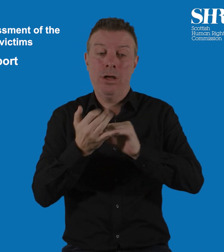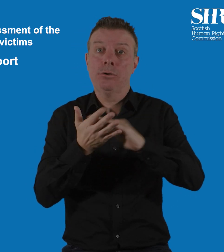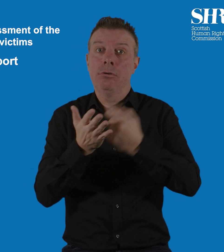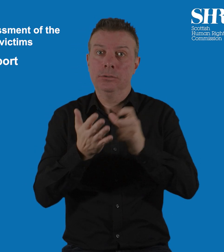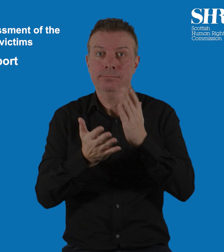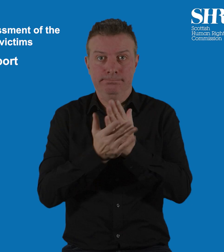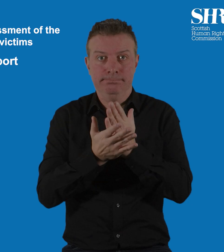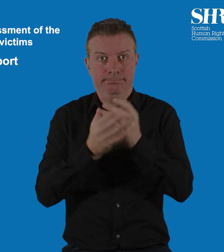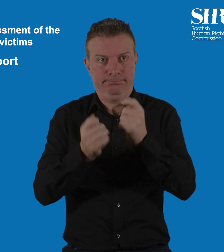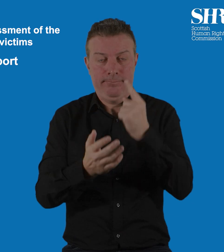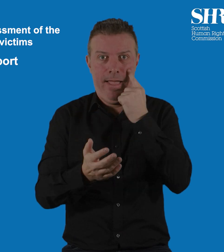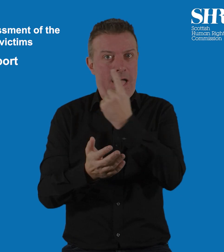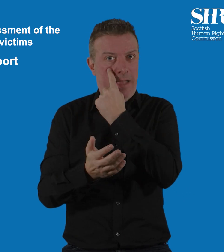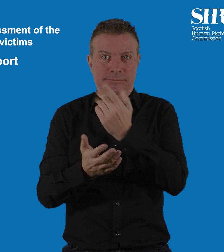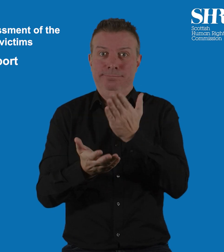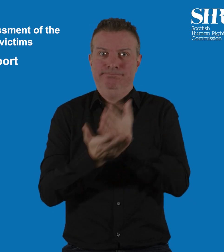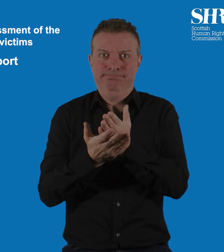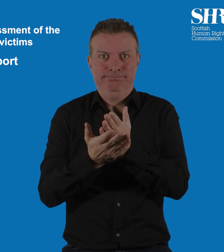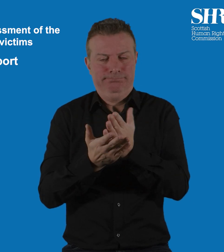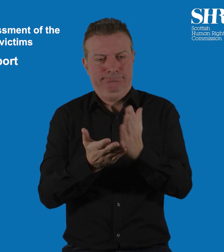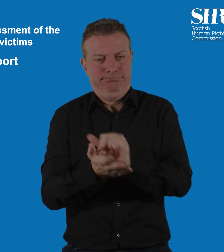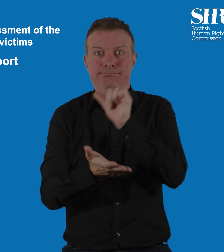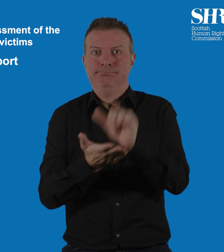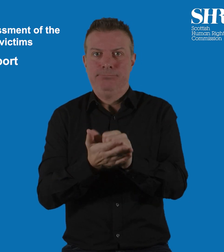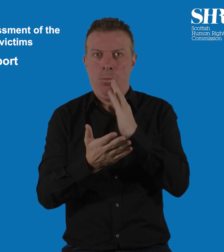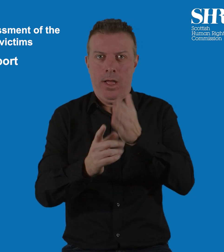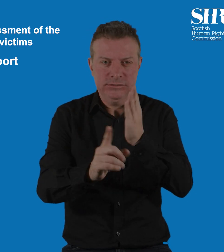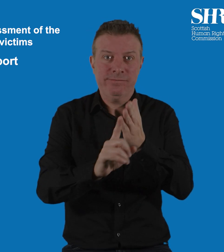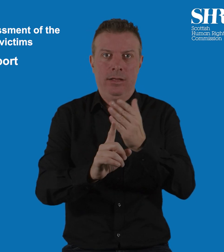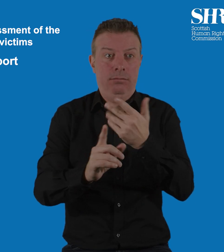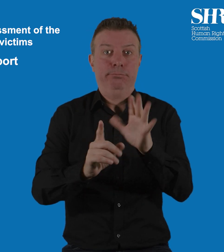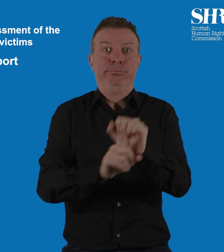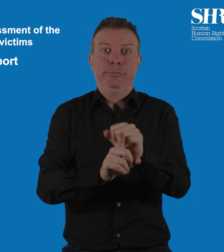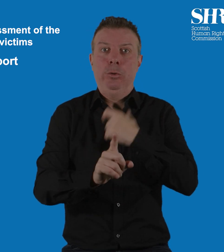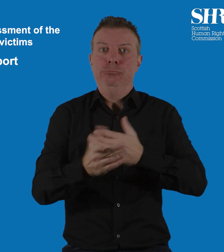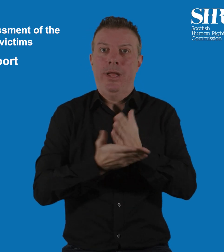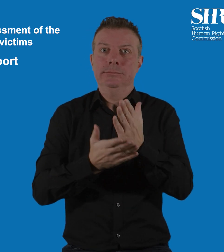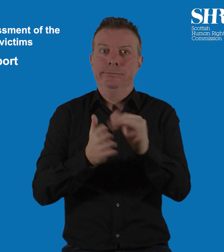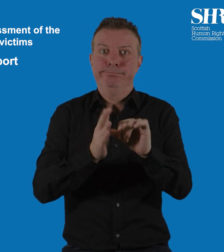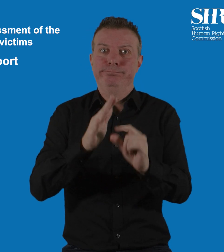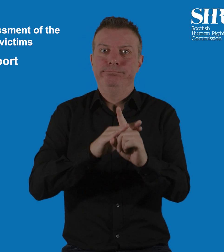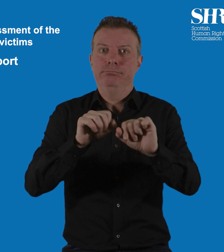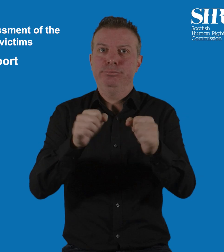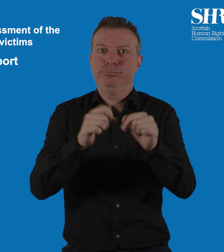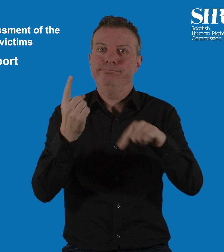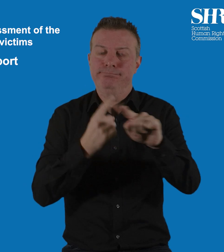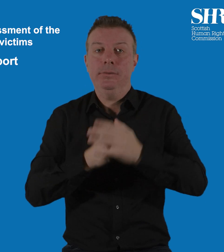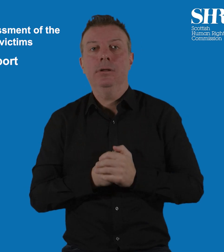The SHRC treats this evidence as authoritative when identifying human rights concerns.